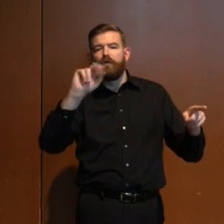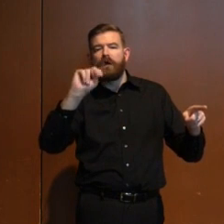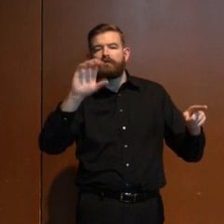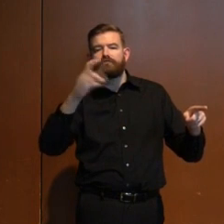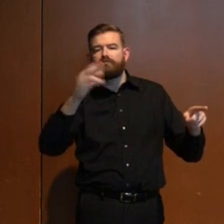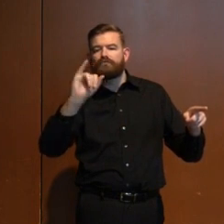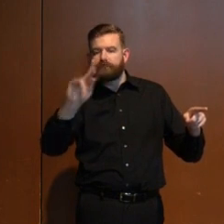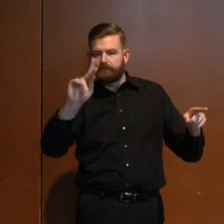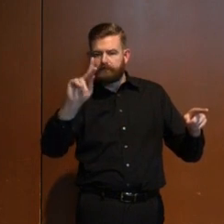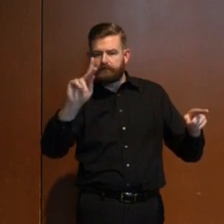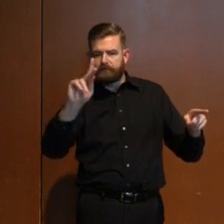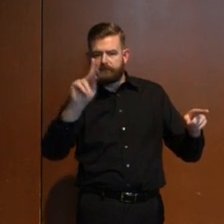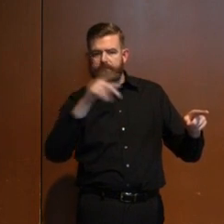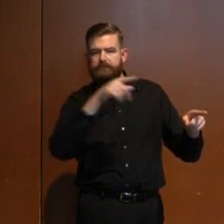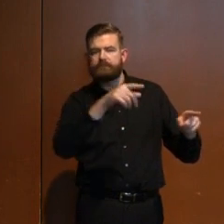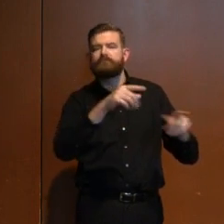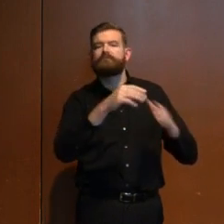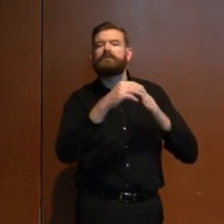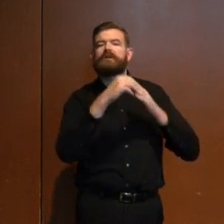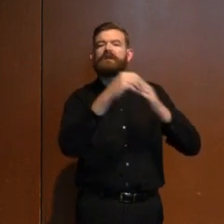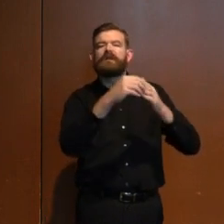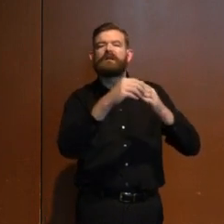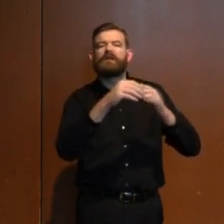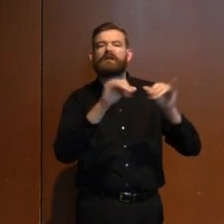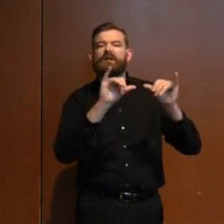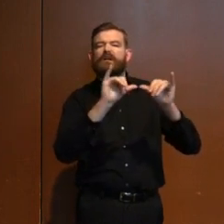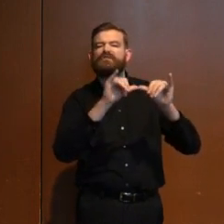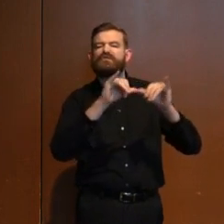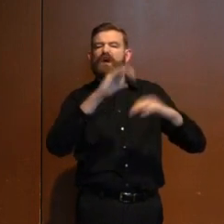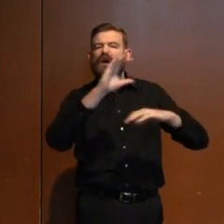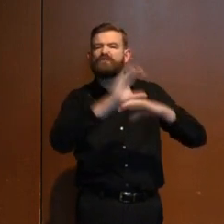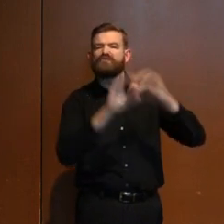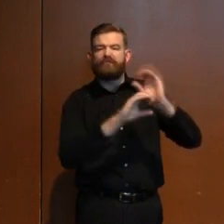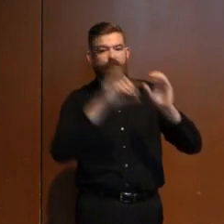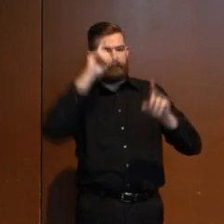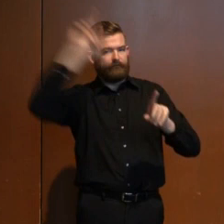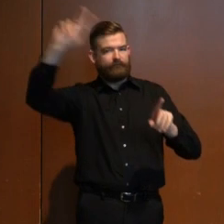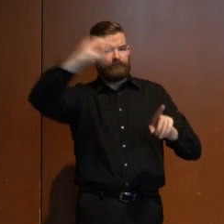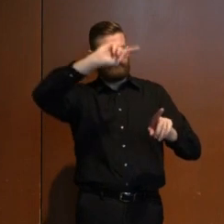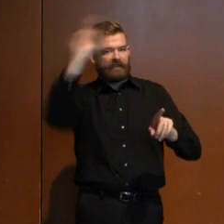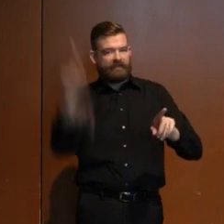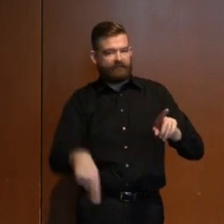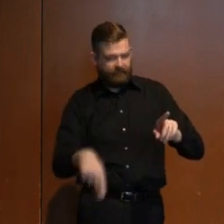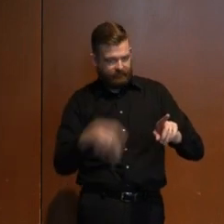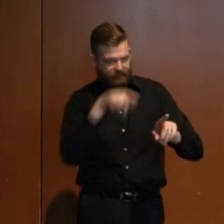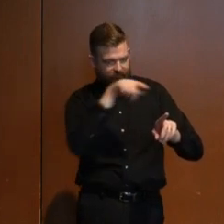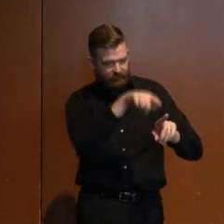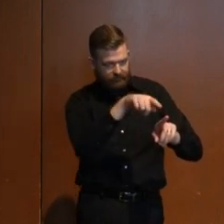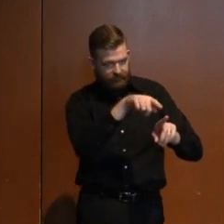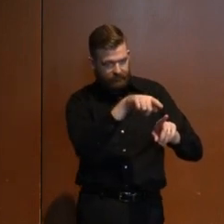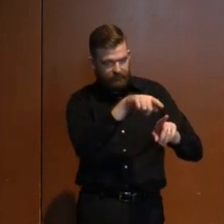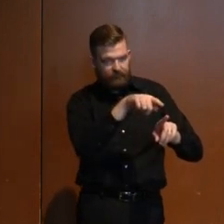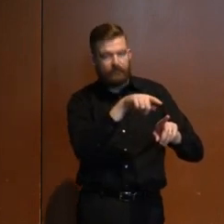OF ENGINEER. HONORED TO HAVE YOU COLONEL. AND CONSTRUCTION FOR THE PHILADELPHIA DISTRICT GREAT TO HAVE YOU PETE.